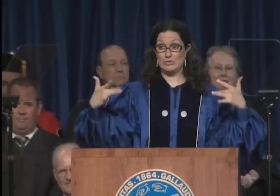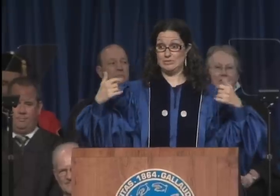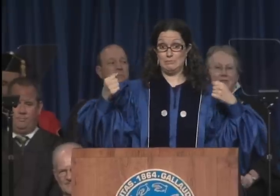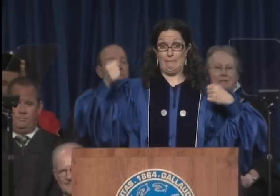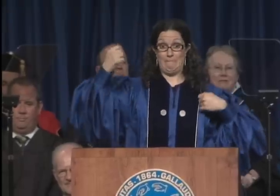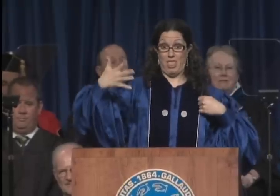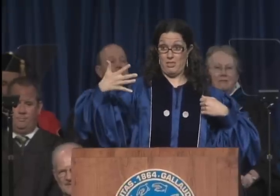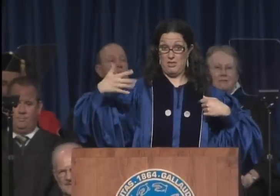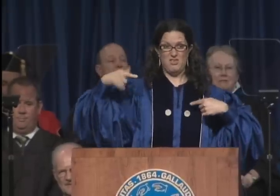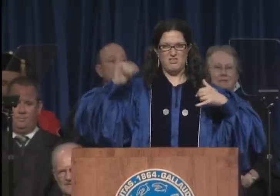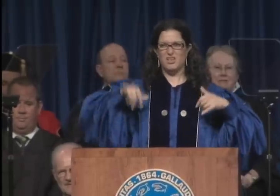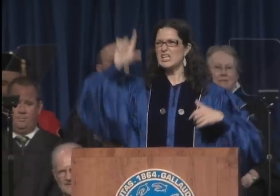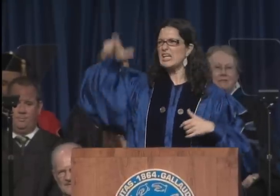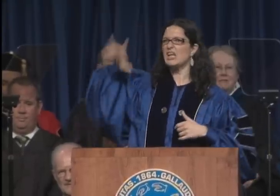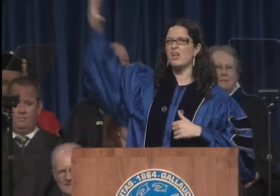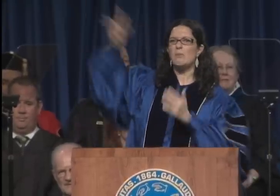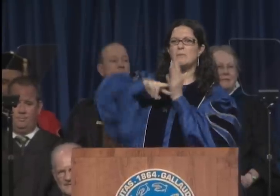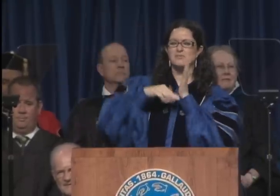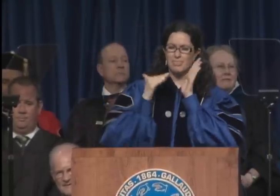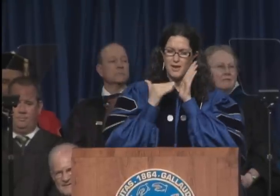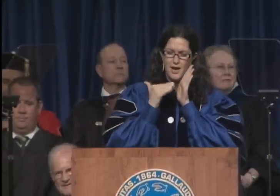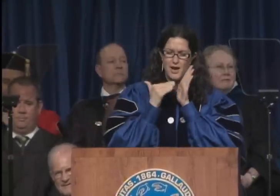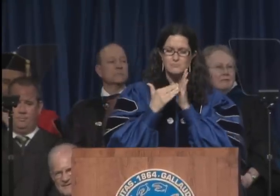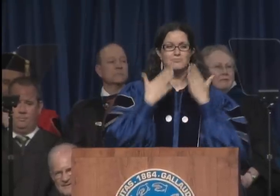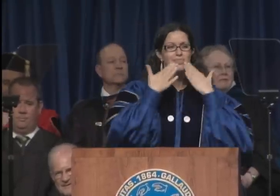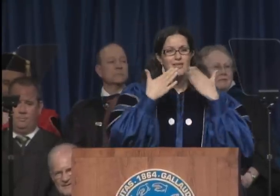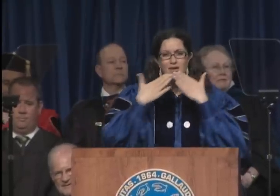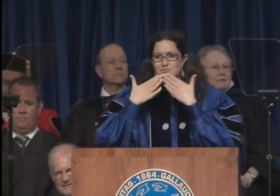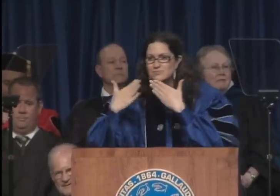Grazie mille to my friends, my stepfather,